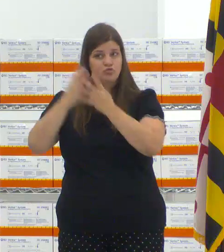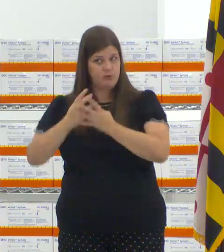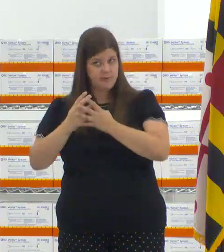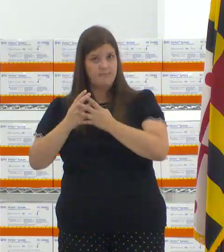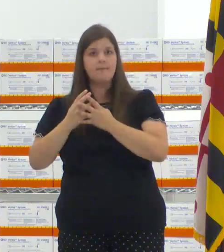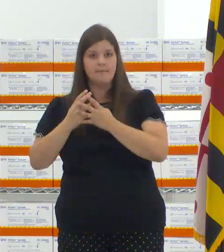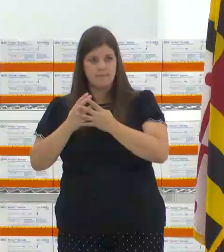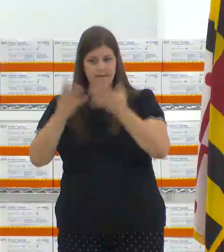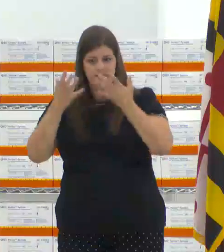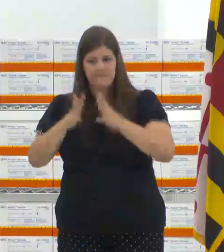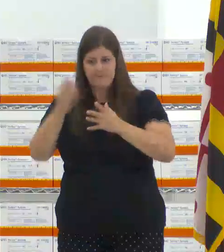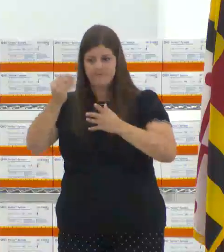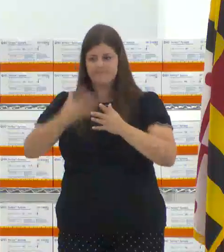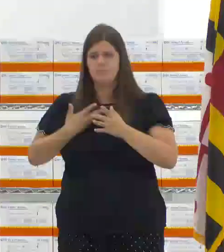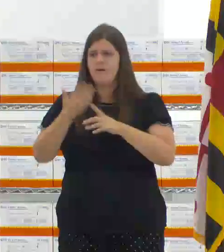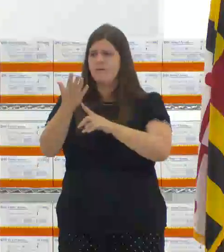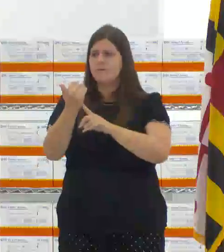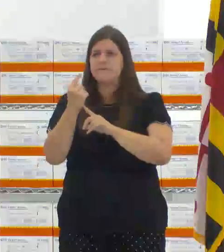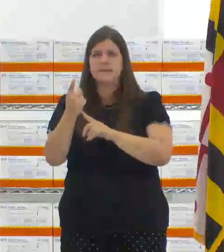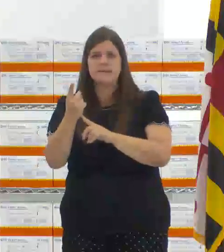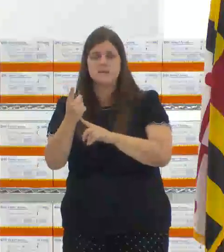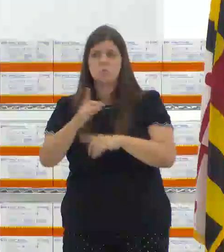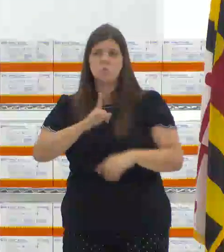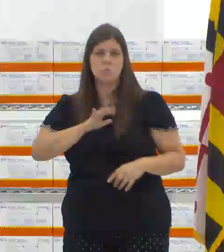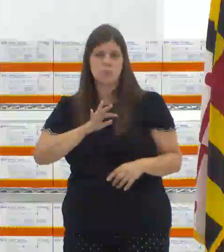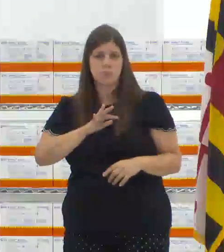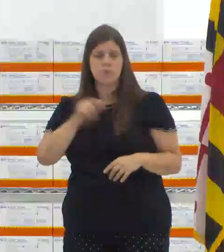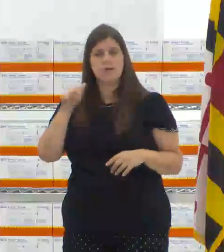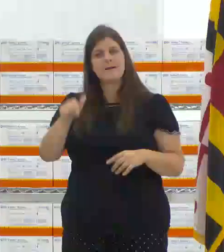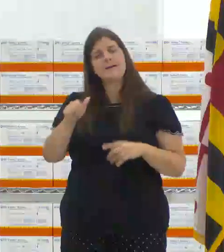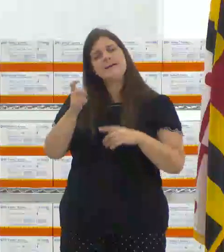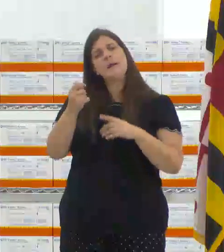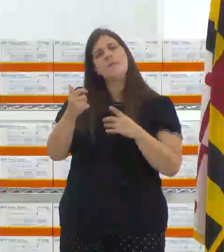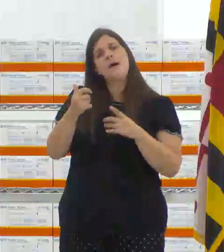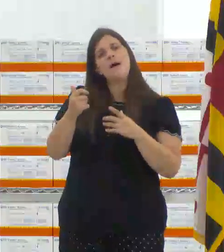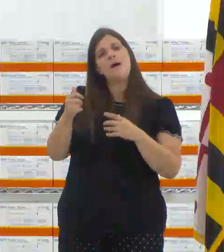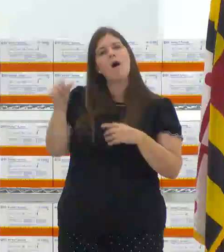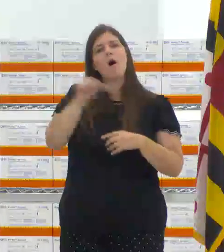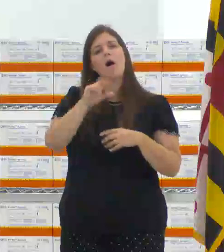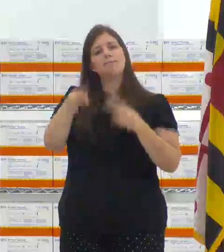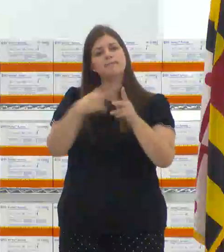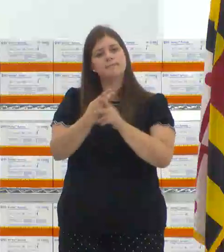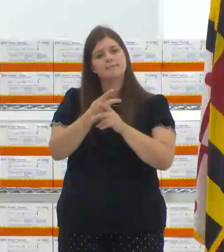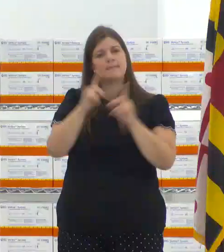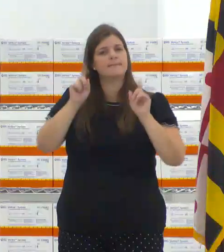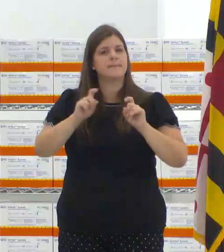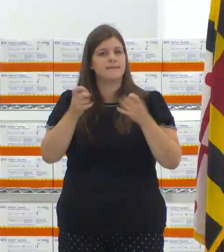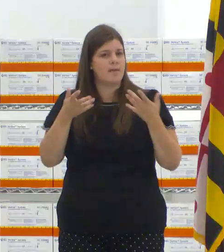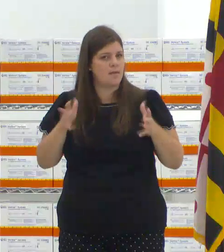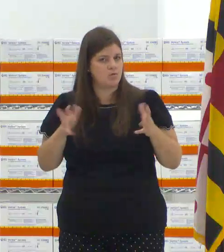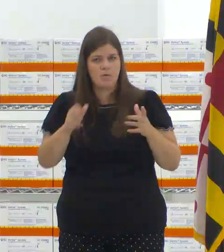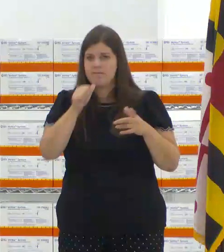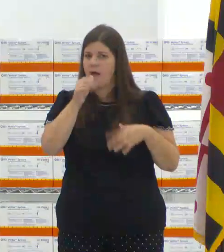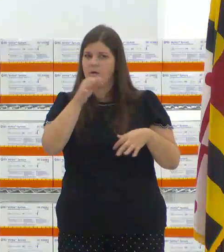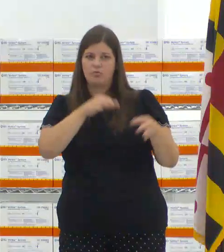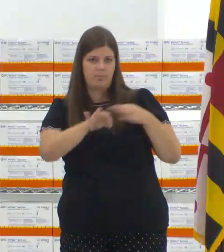But this does not replace the molecular or diagnostic testing that we're doing now, which is still much more sensitive.